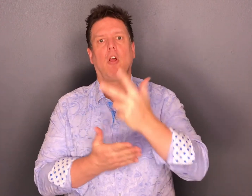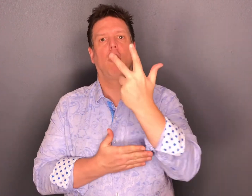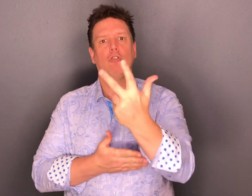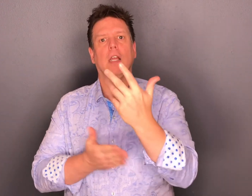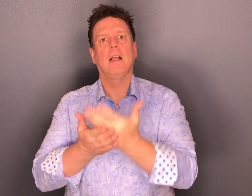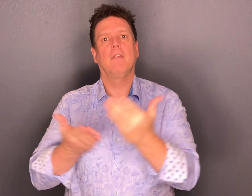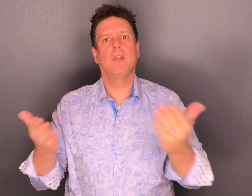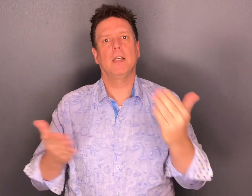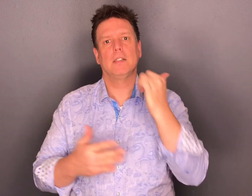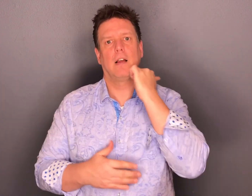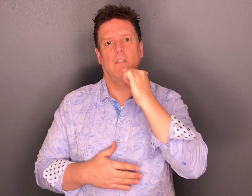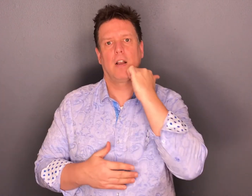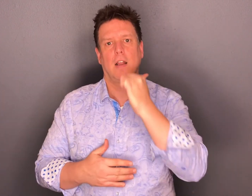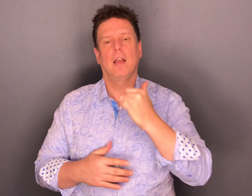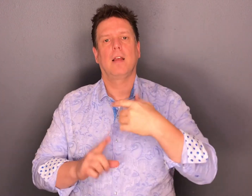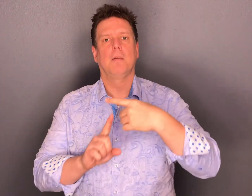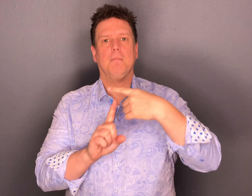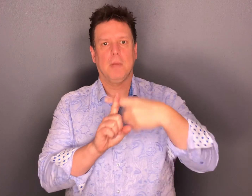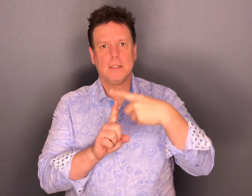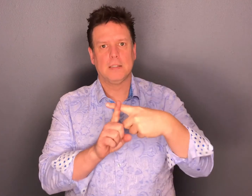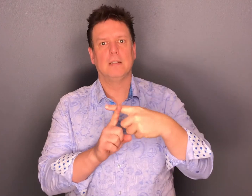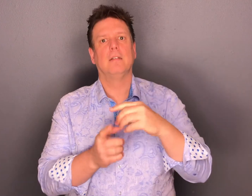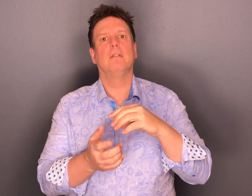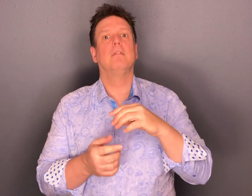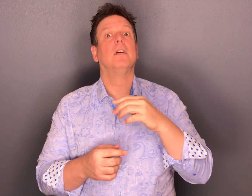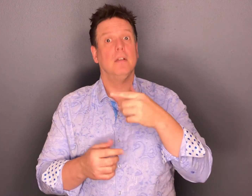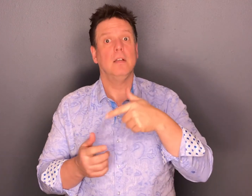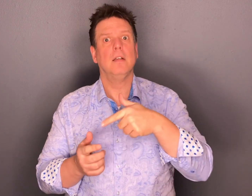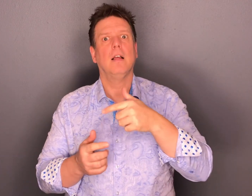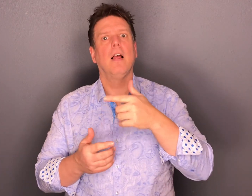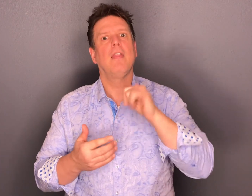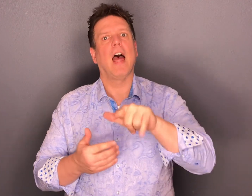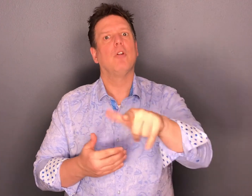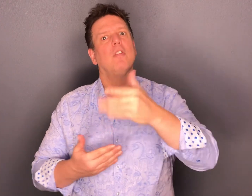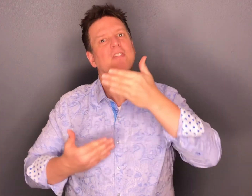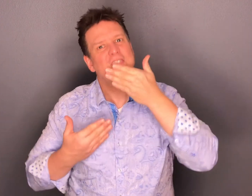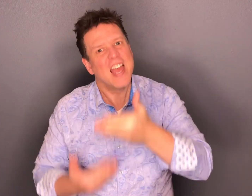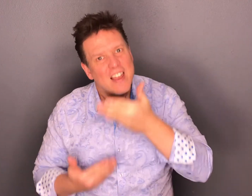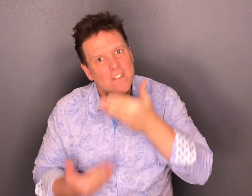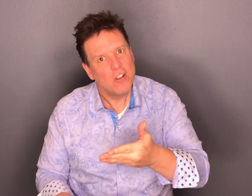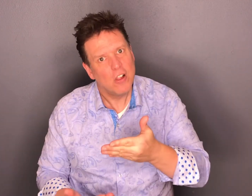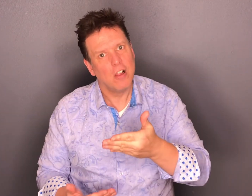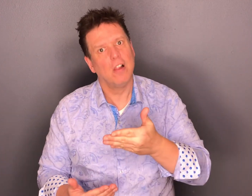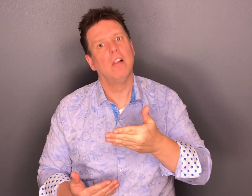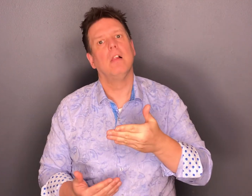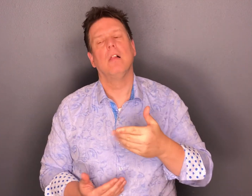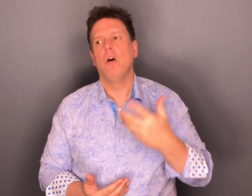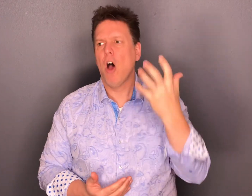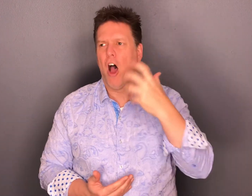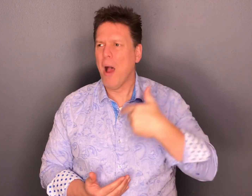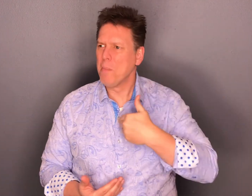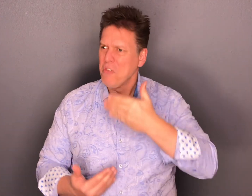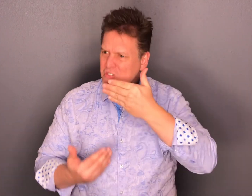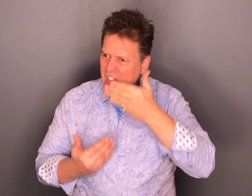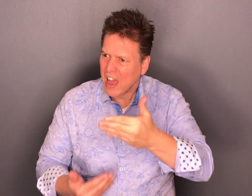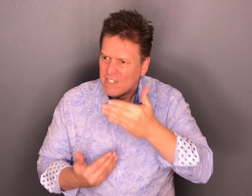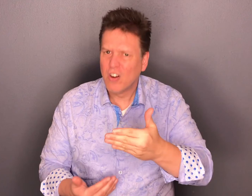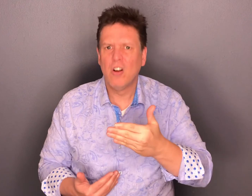to a more positive approach to look for the positive to be grateful for these